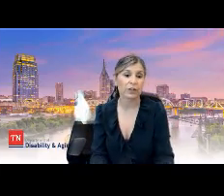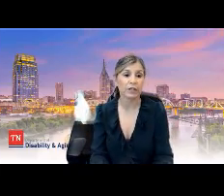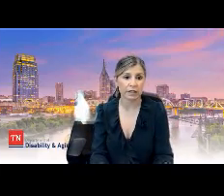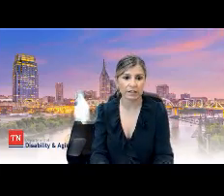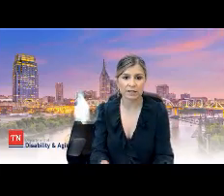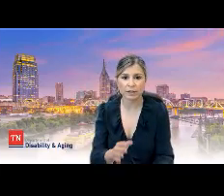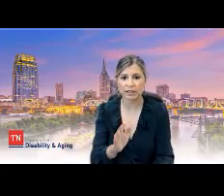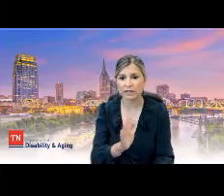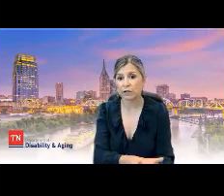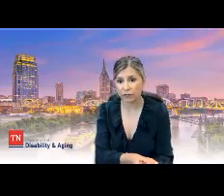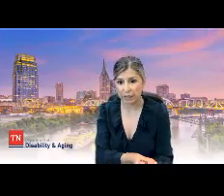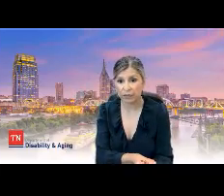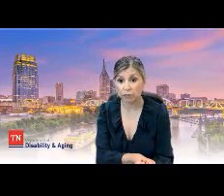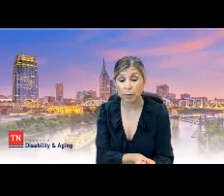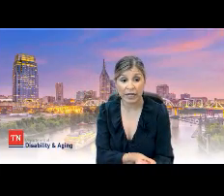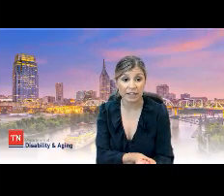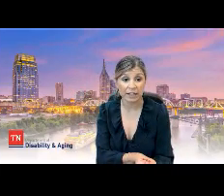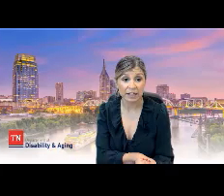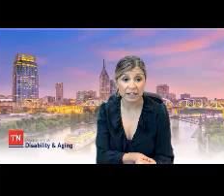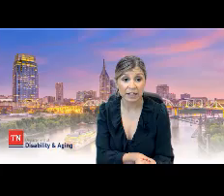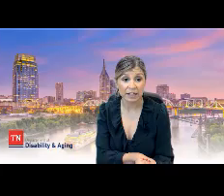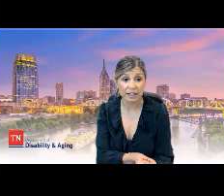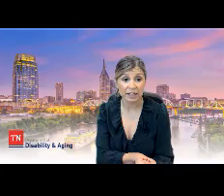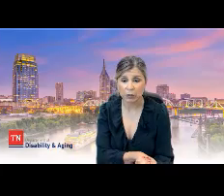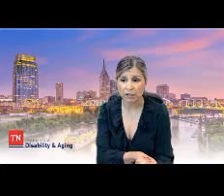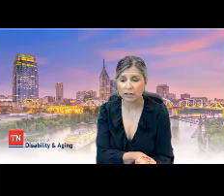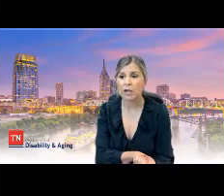disabilities and their families remain together in their homes and communities.